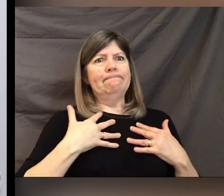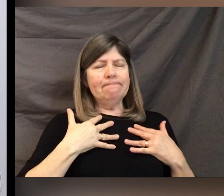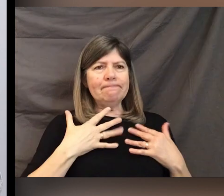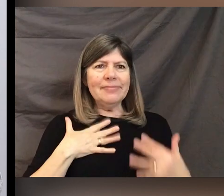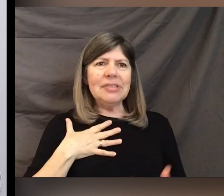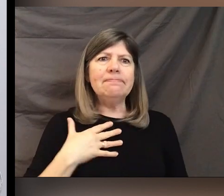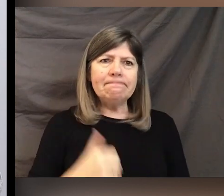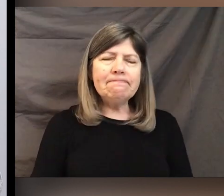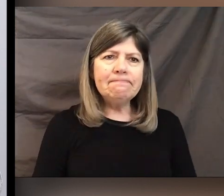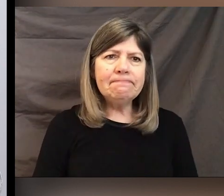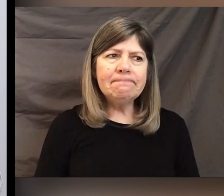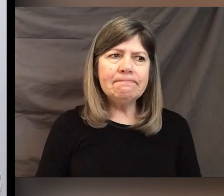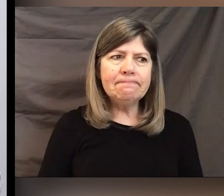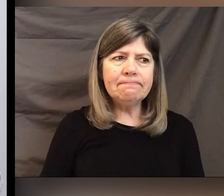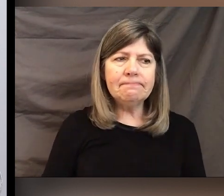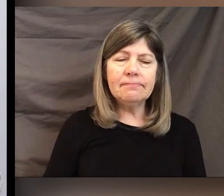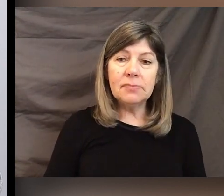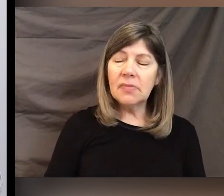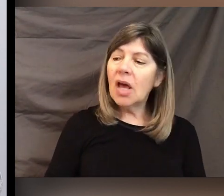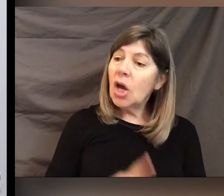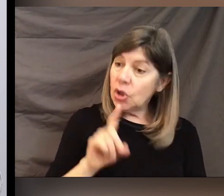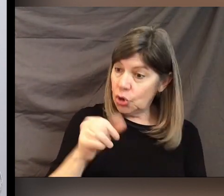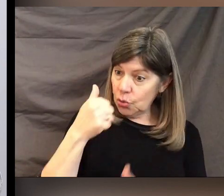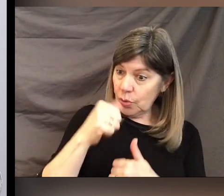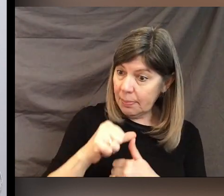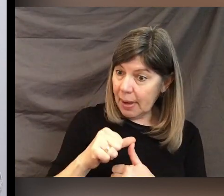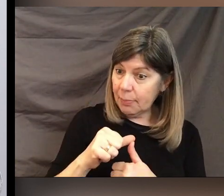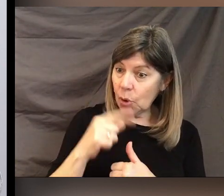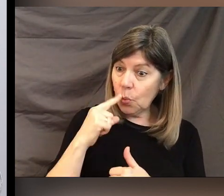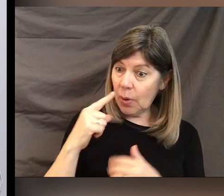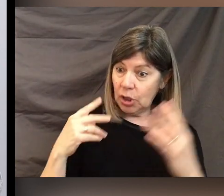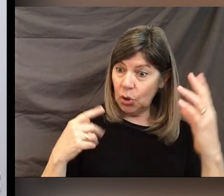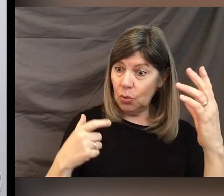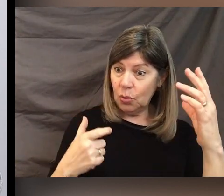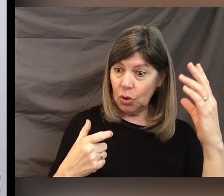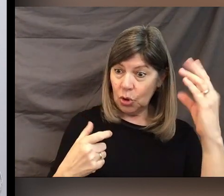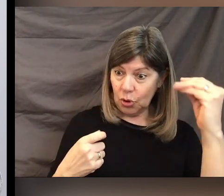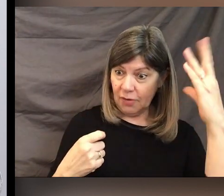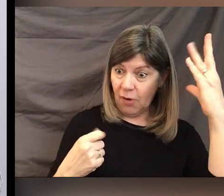Do you remember getting that photo taken? And do you remember kinda what that feeling was like?